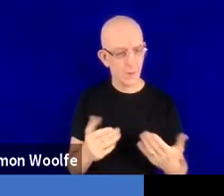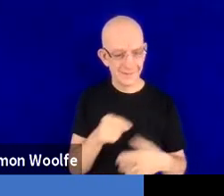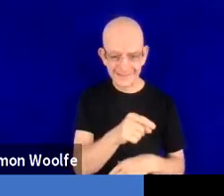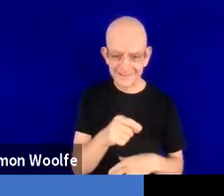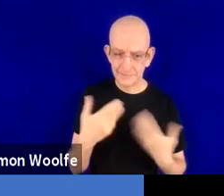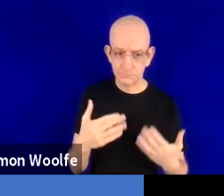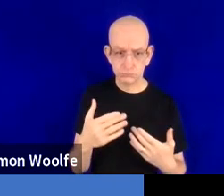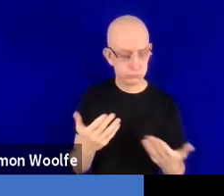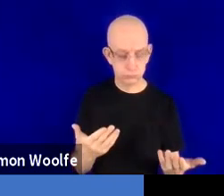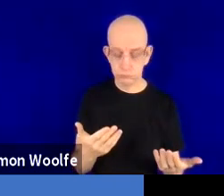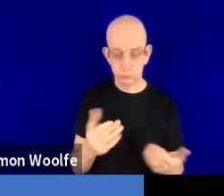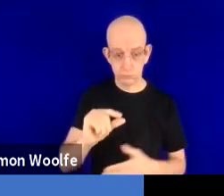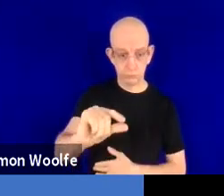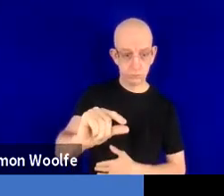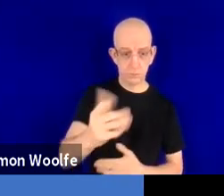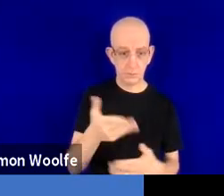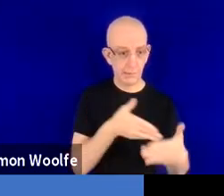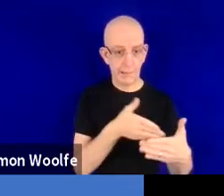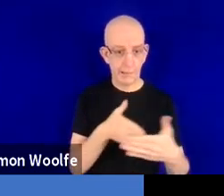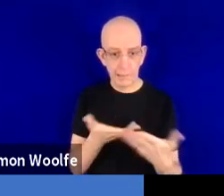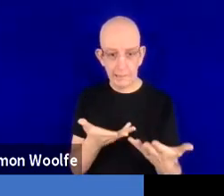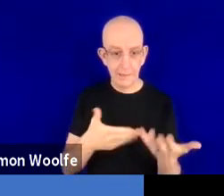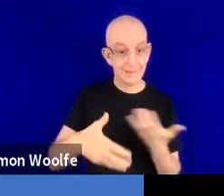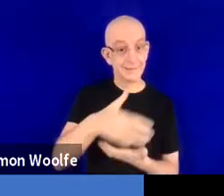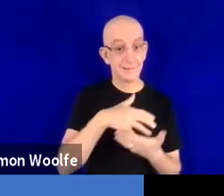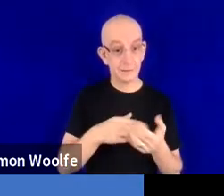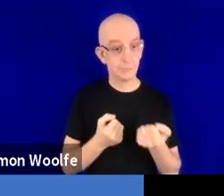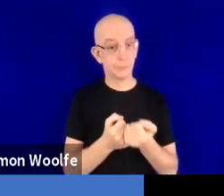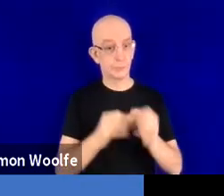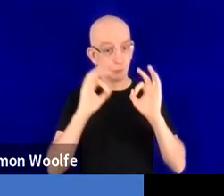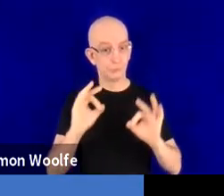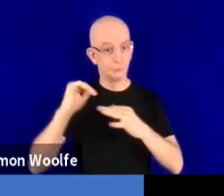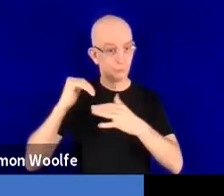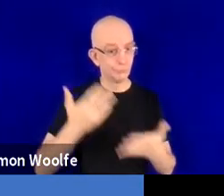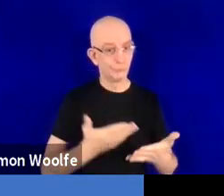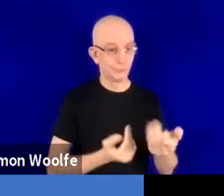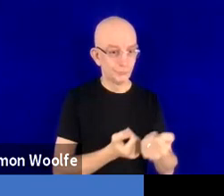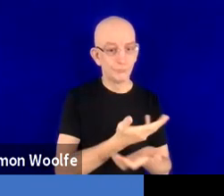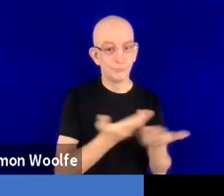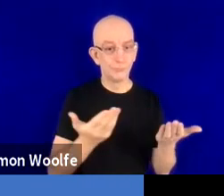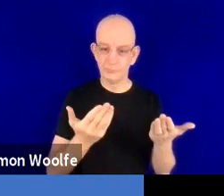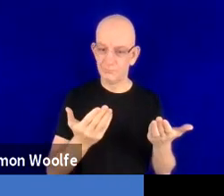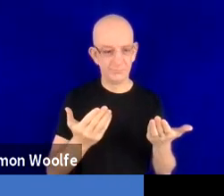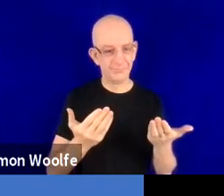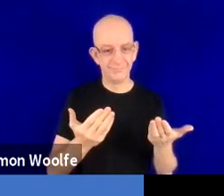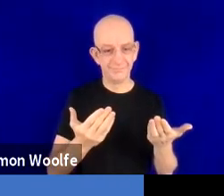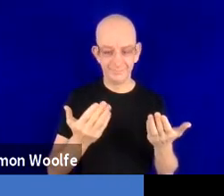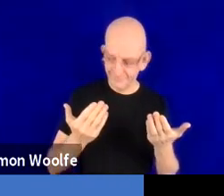has led to higher levels of poverty per person for disability, higher vulnerability to crisis within the households that they live in